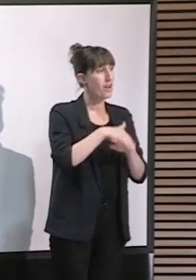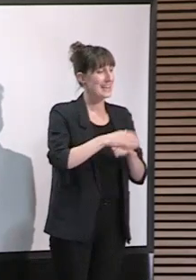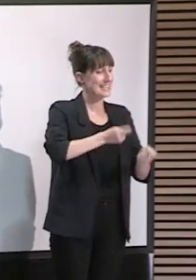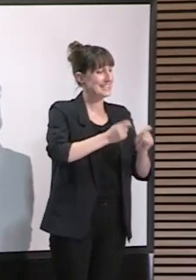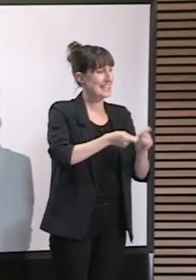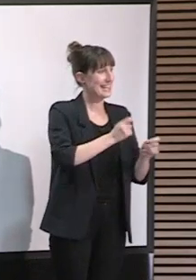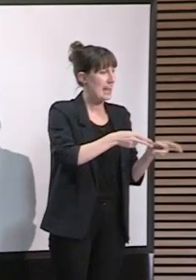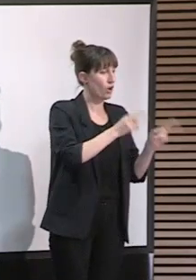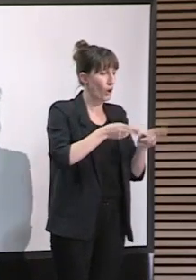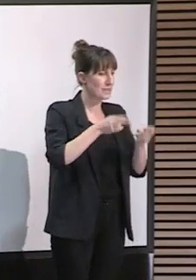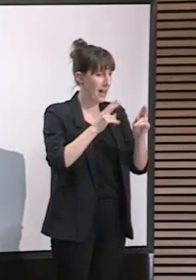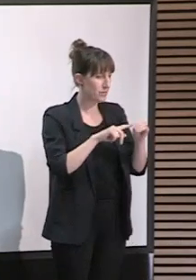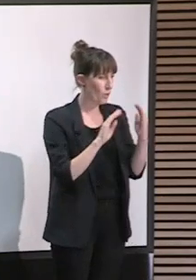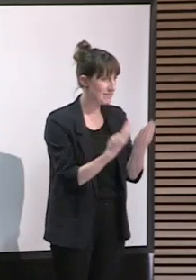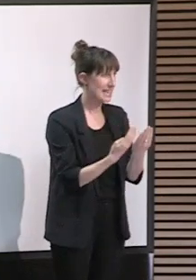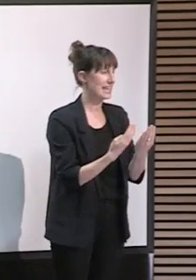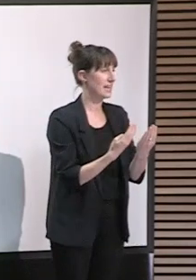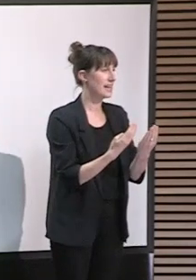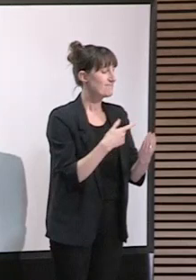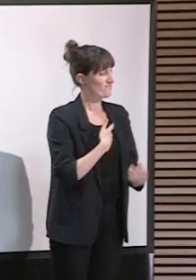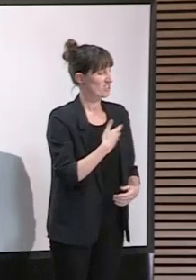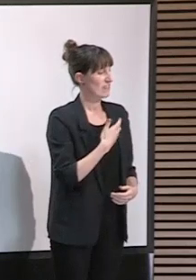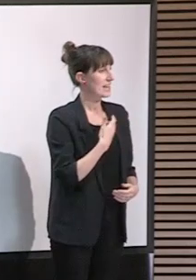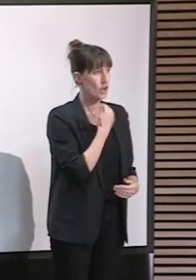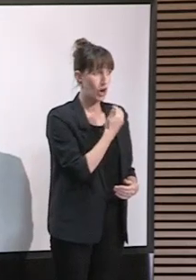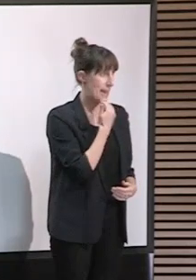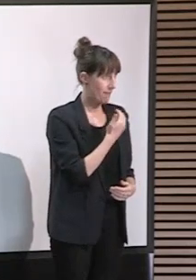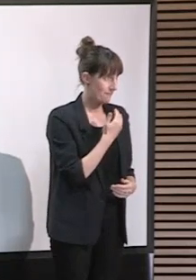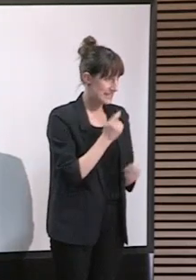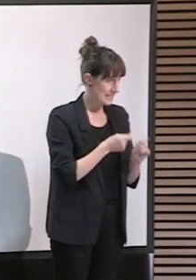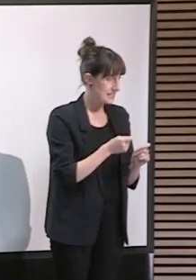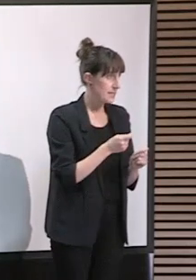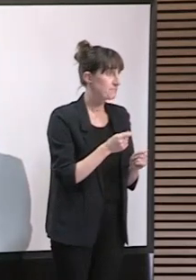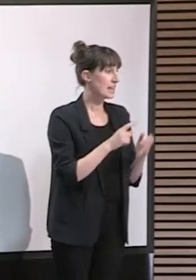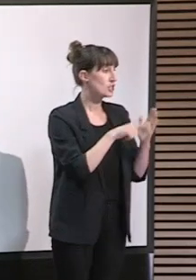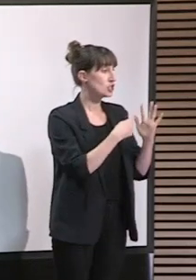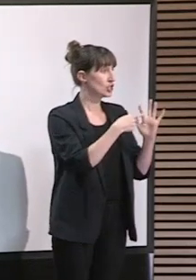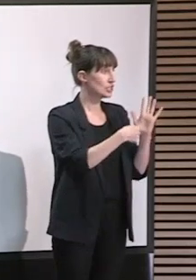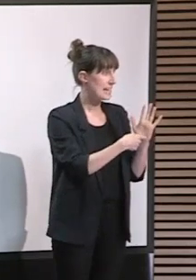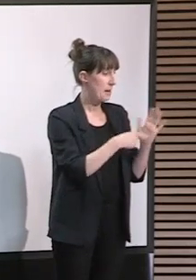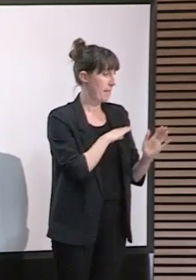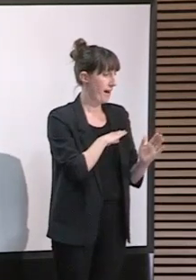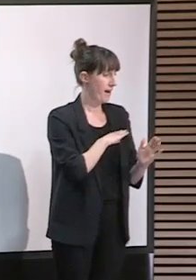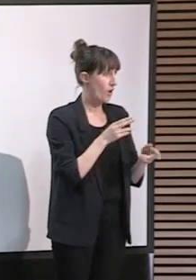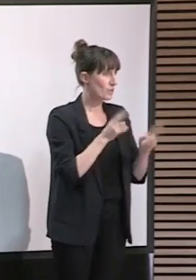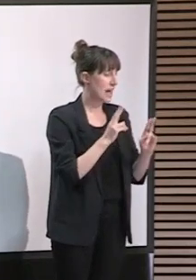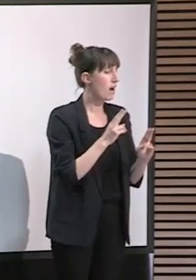focused on. Yes, I said it was frustrating we weren't getting